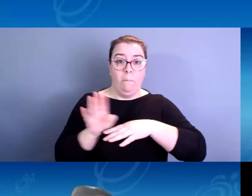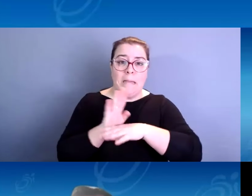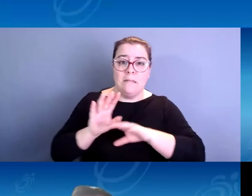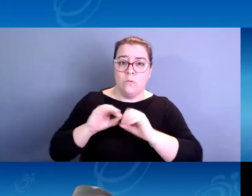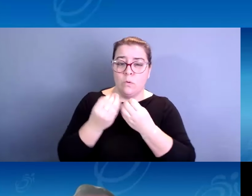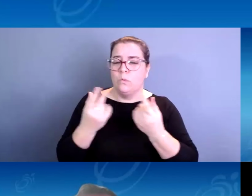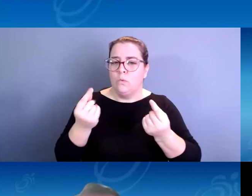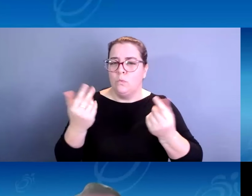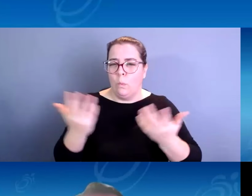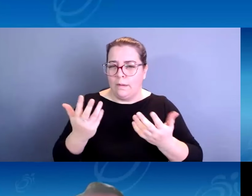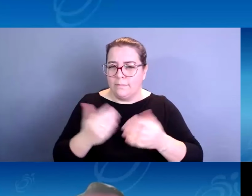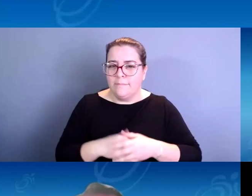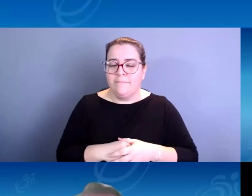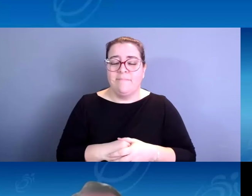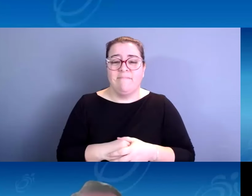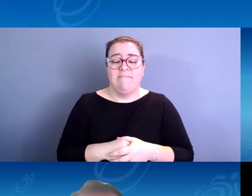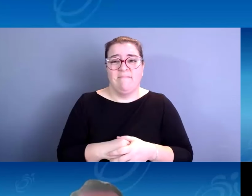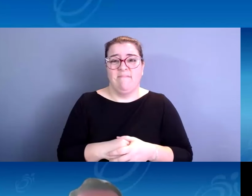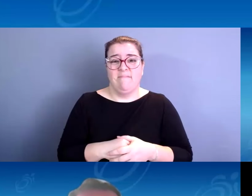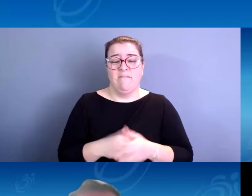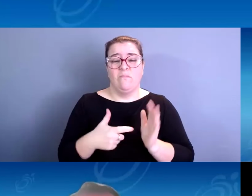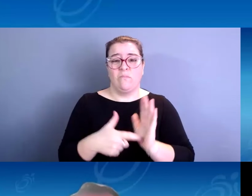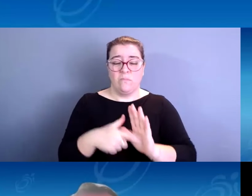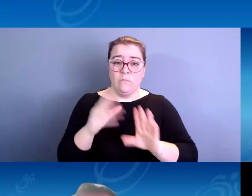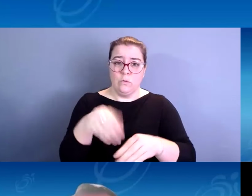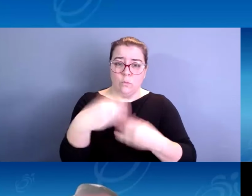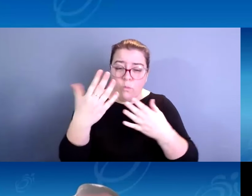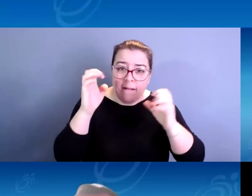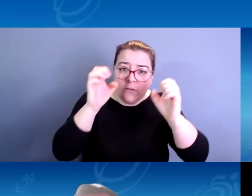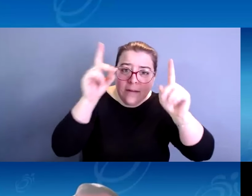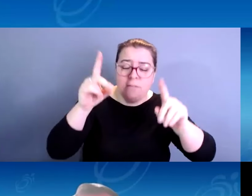some of those barriers, such as providing that education and awareness. So for most people,